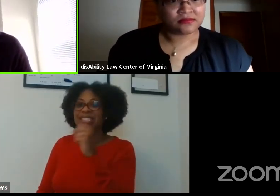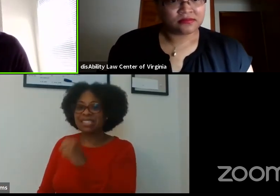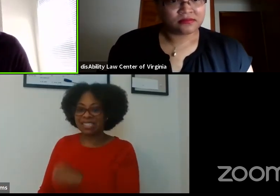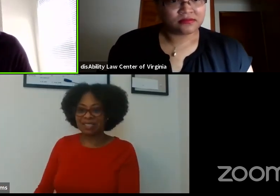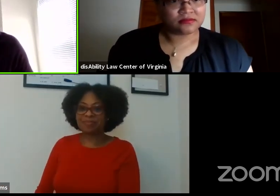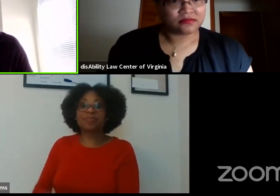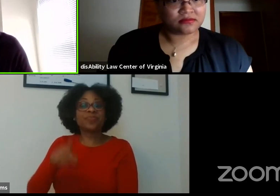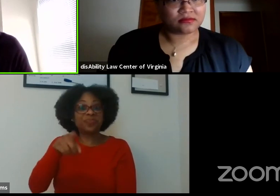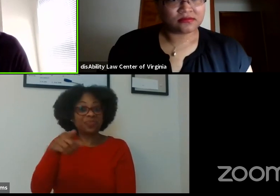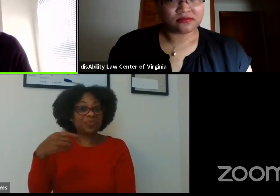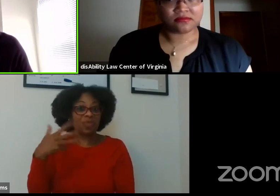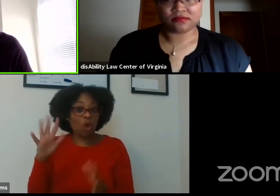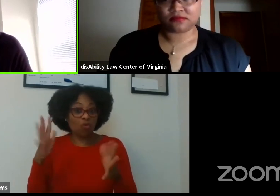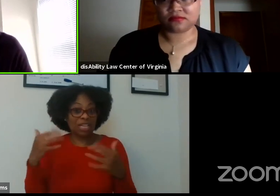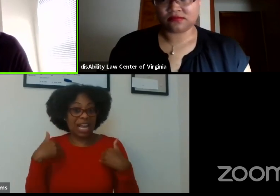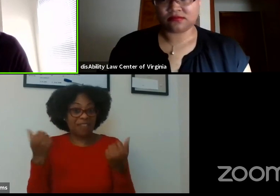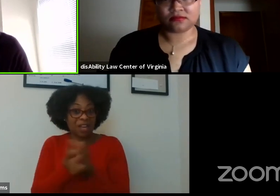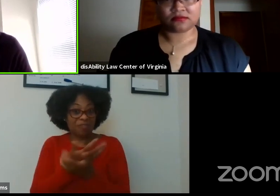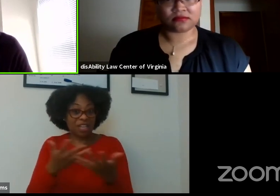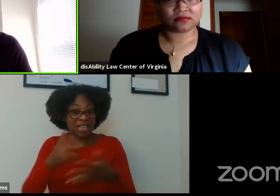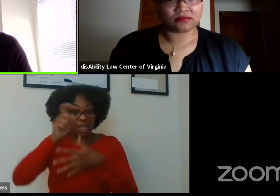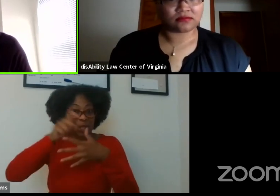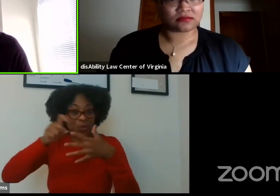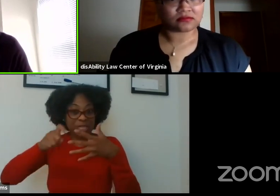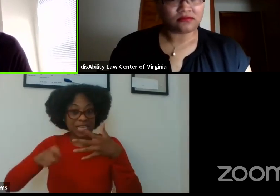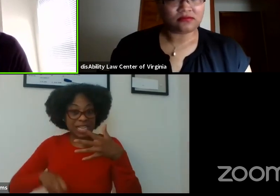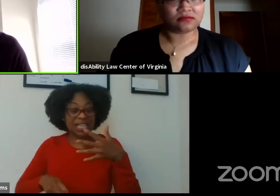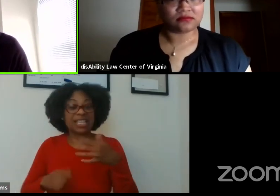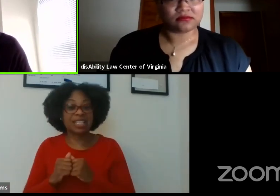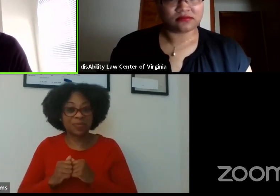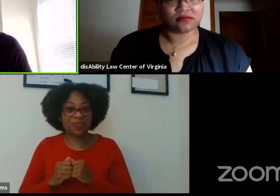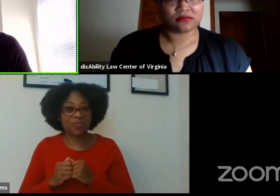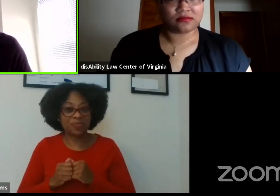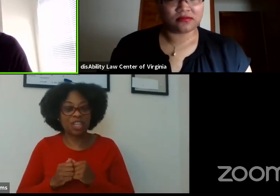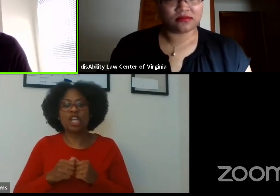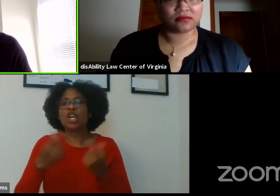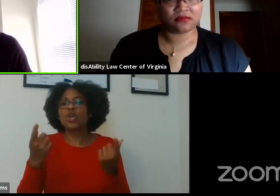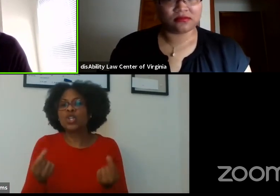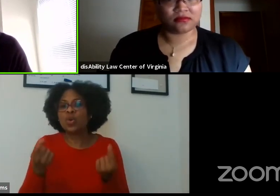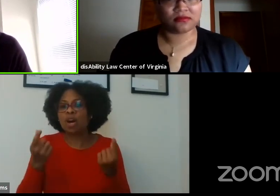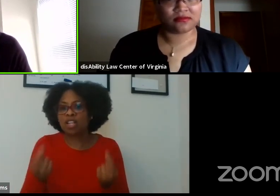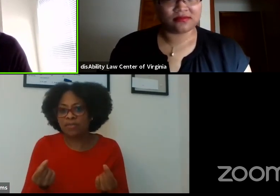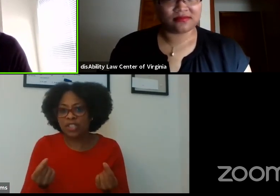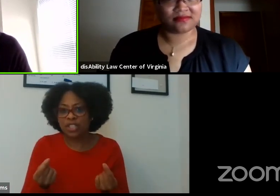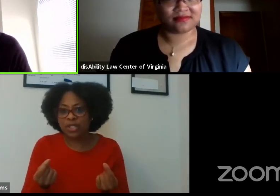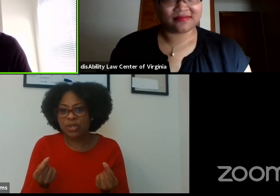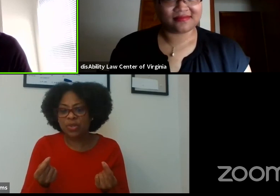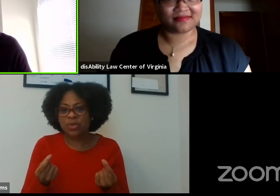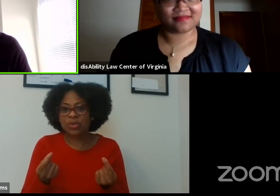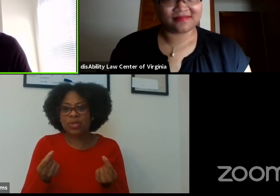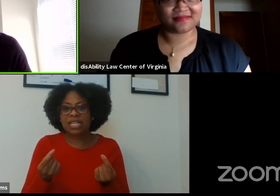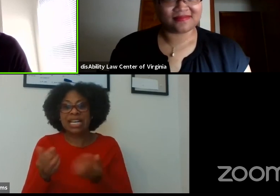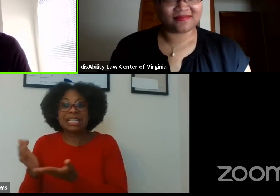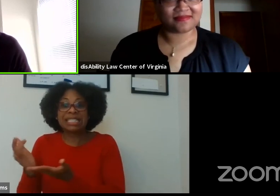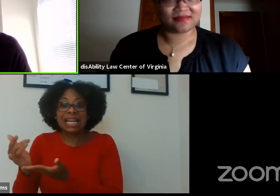that you need with you already. All you have to do is just collect it. That's all